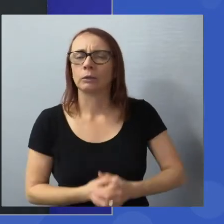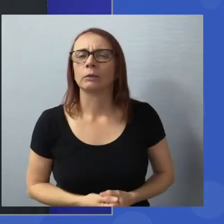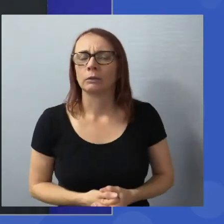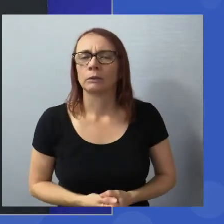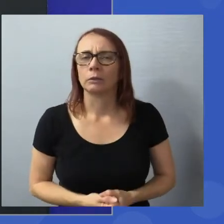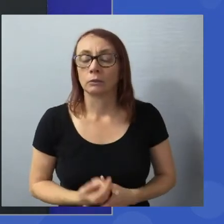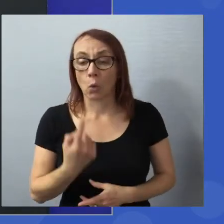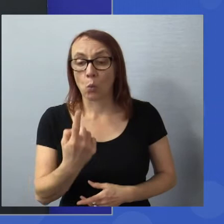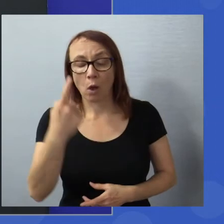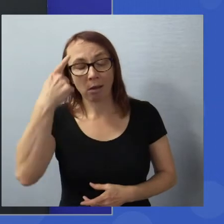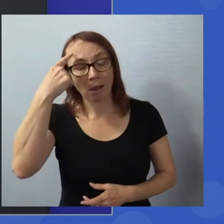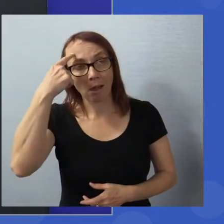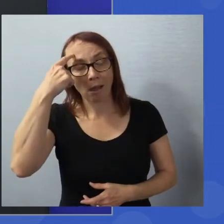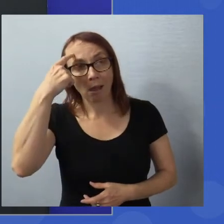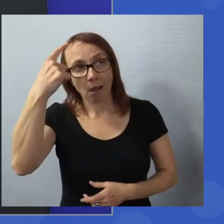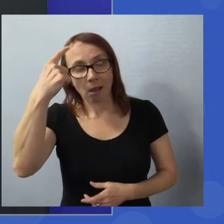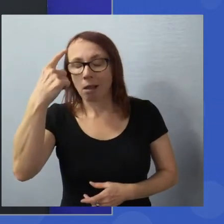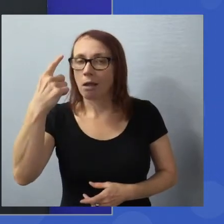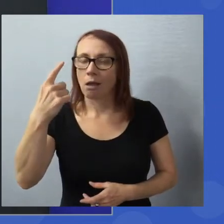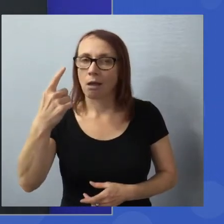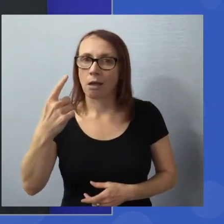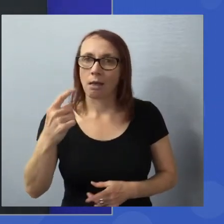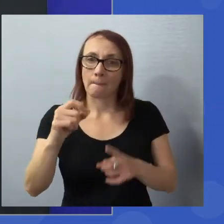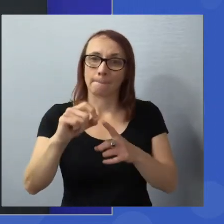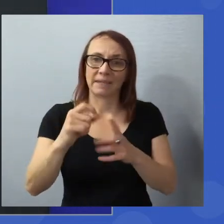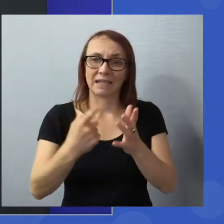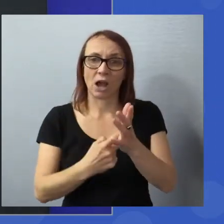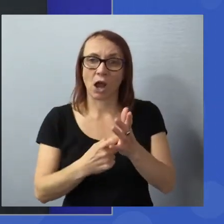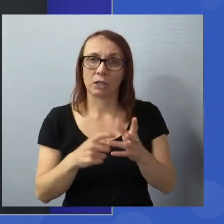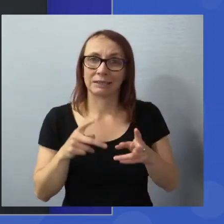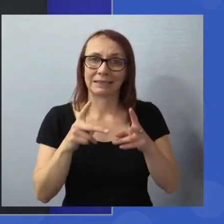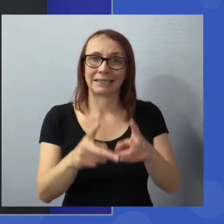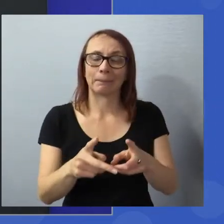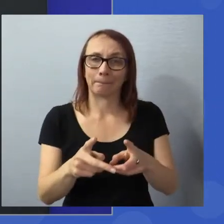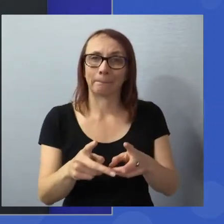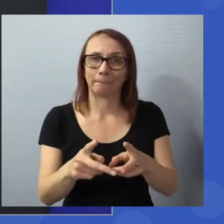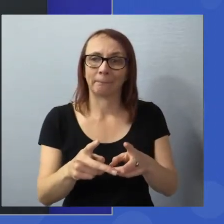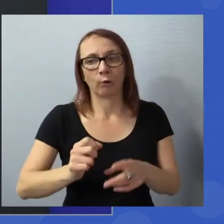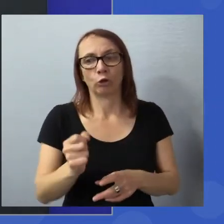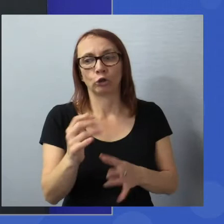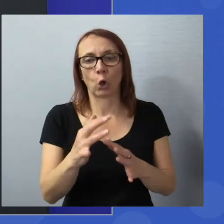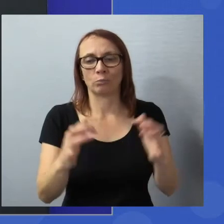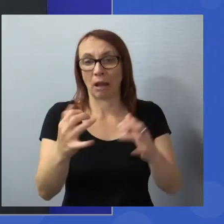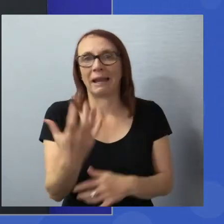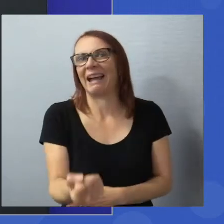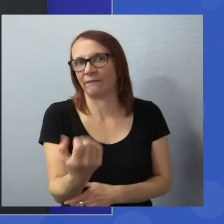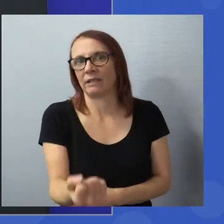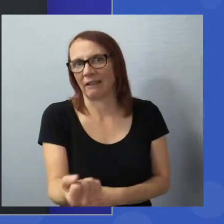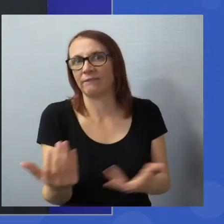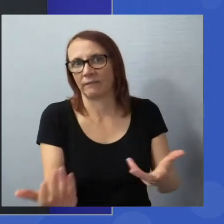brought up yesterday was having a proportional system for electing the Scottish Parliament well we already have a proportional system for electing the